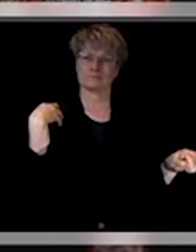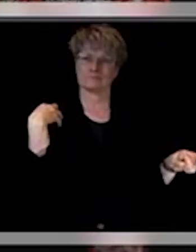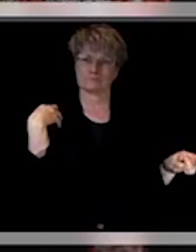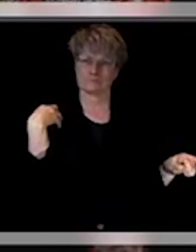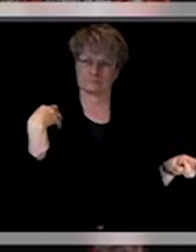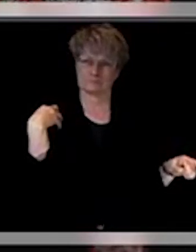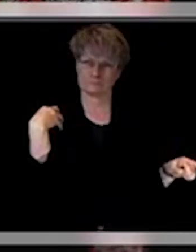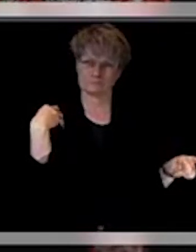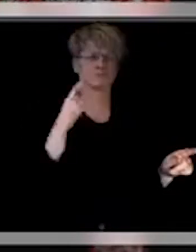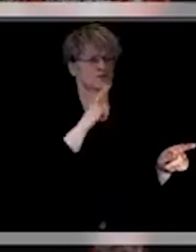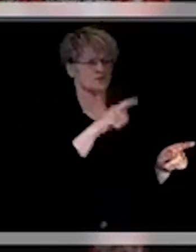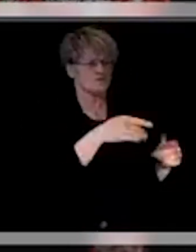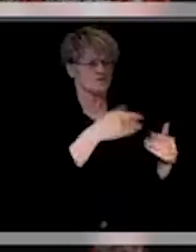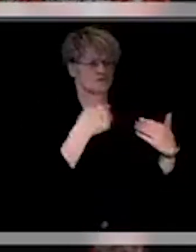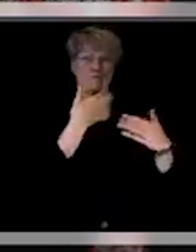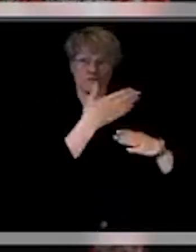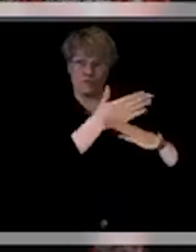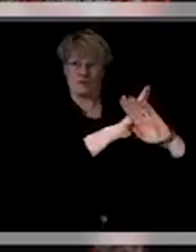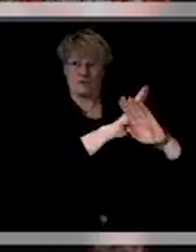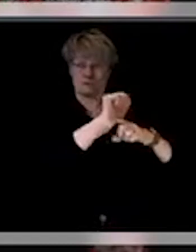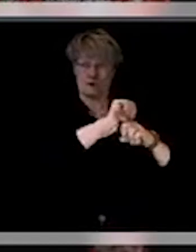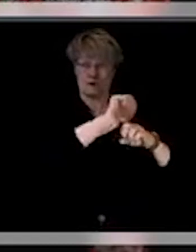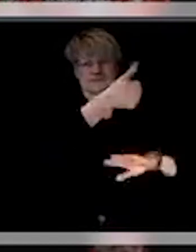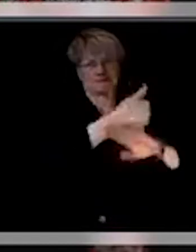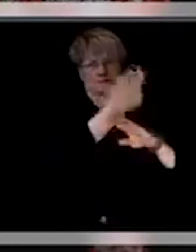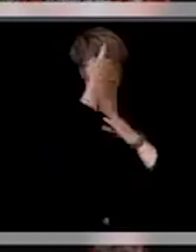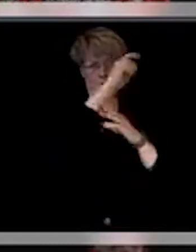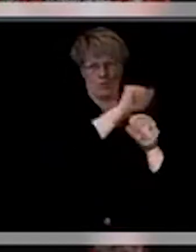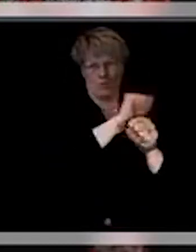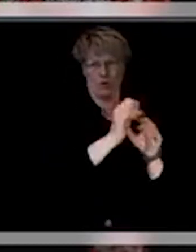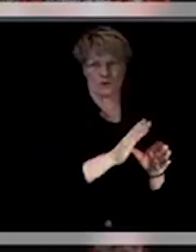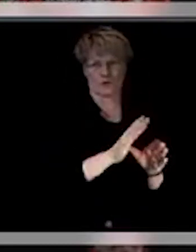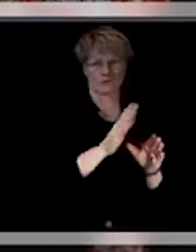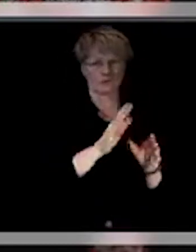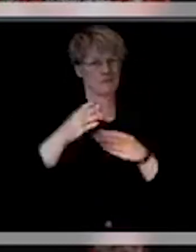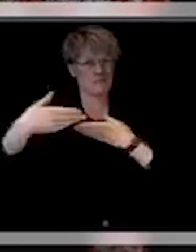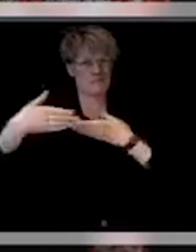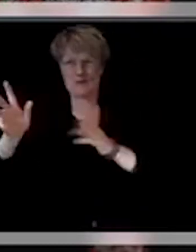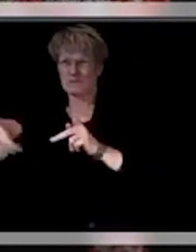prevention practices in place for their employees. And we had about half a dozen or so recently